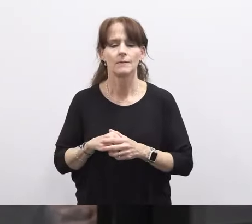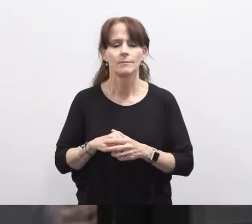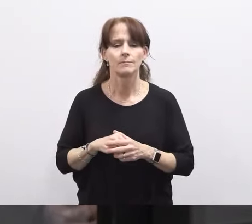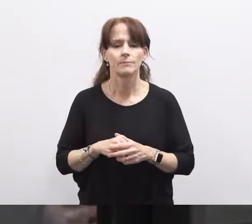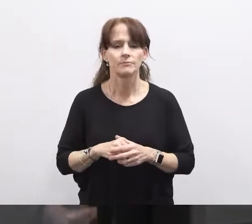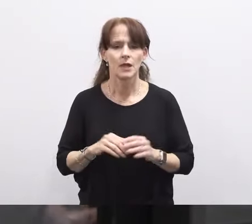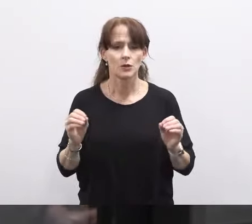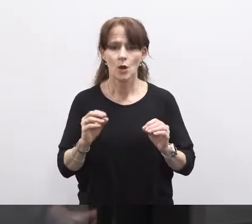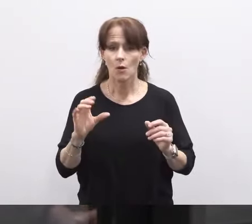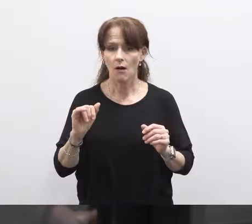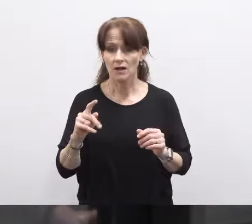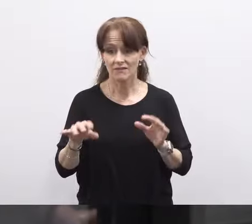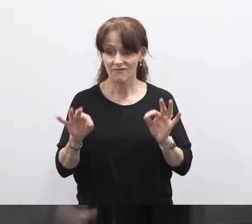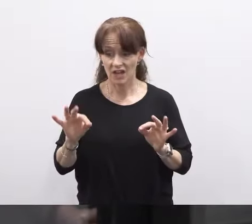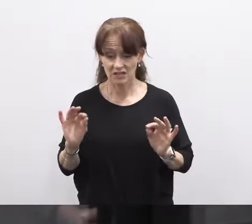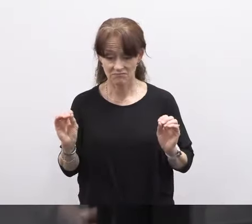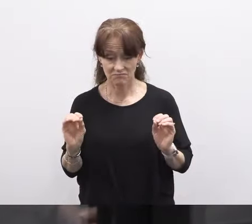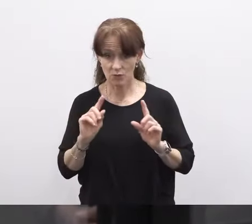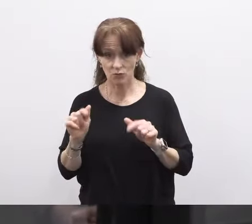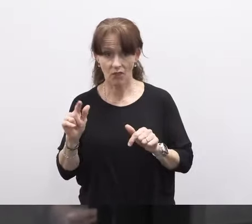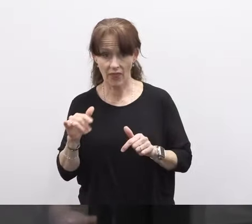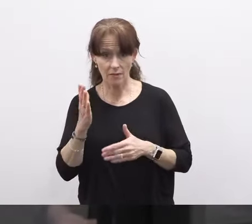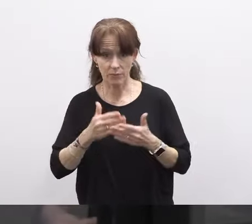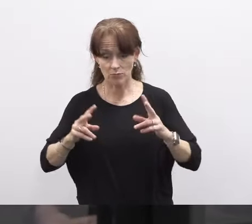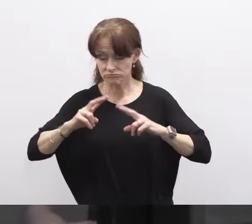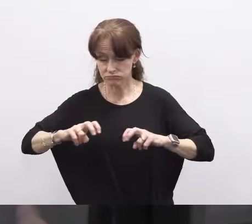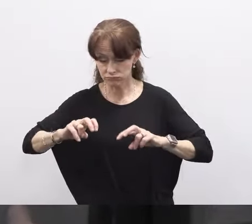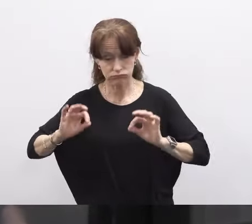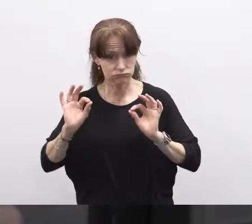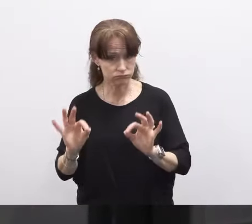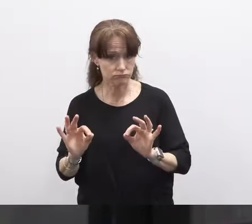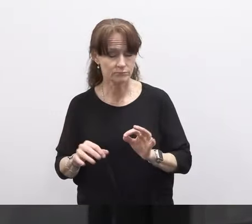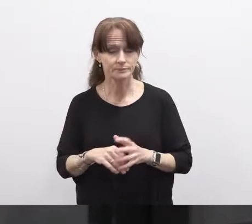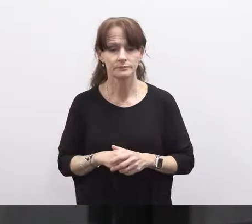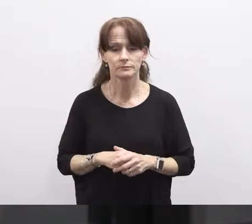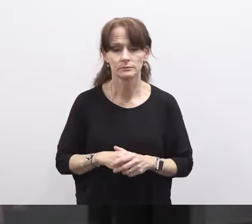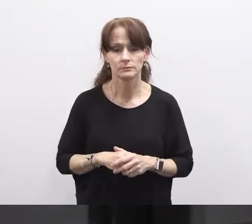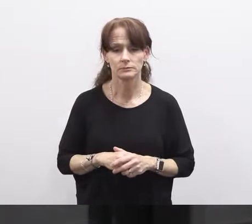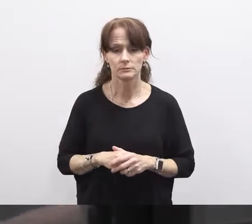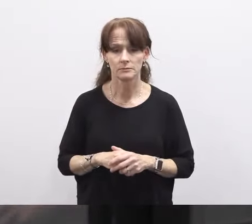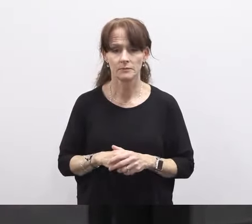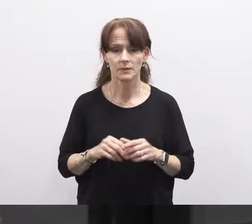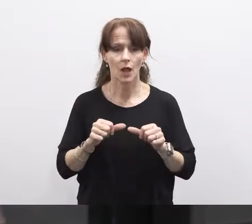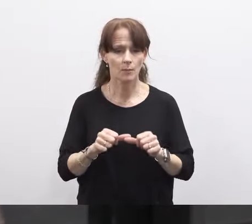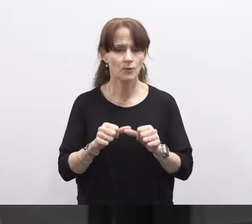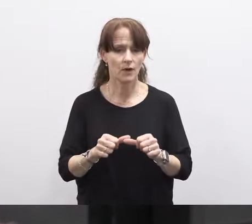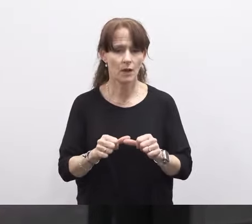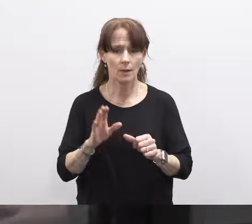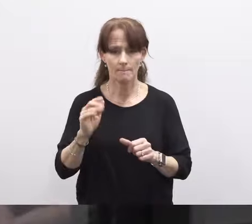no audit findings as a result of that part of our audit. I'll go ahead and moved on to the bond audit.